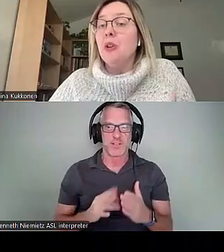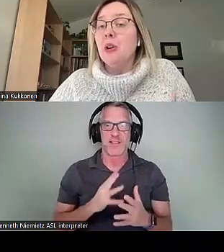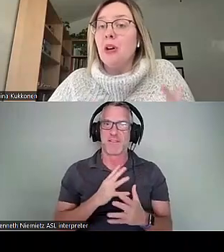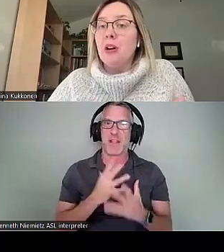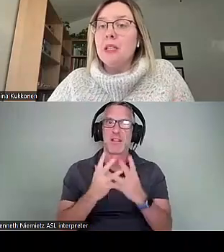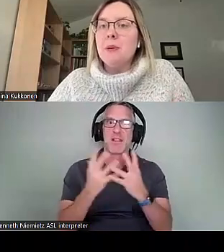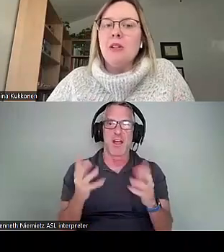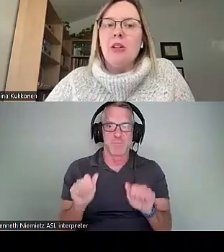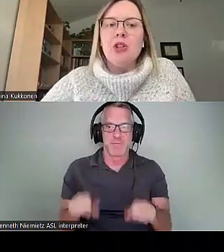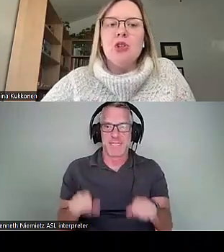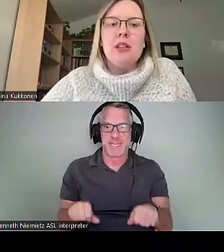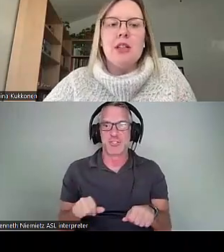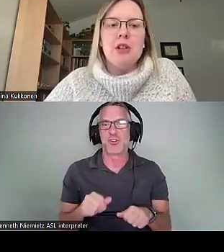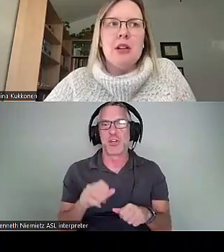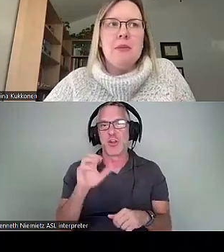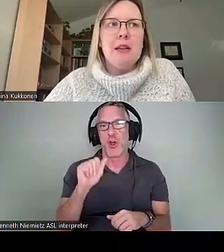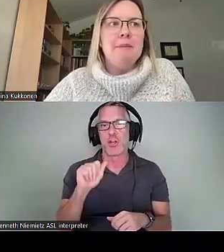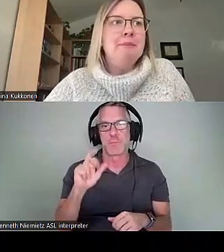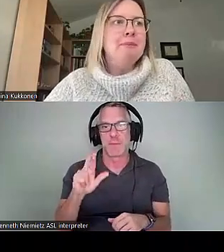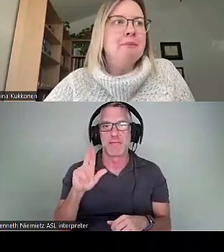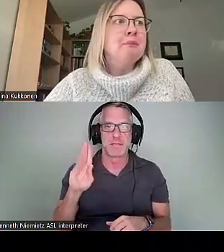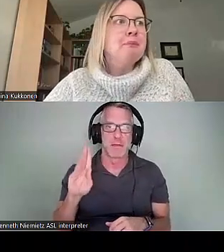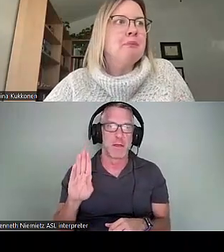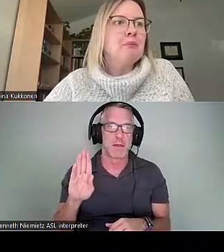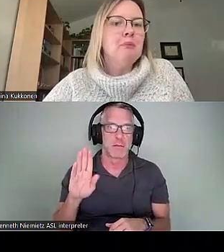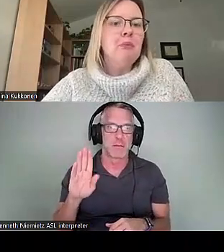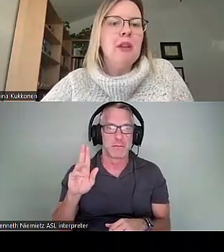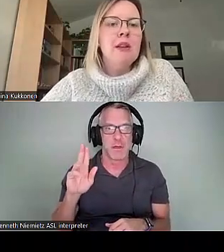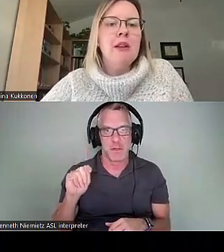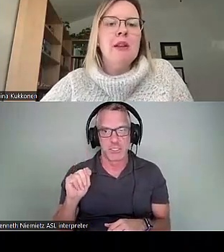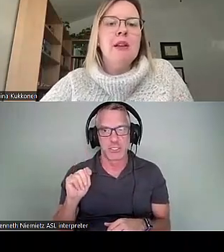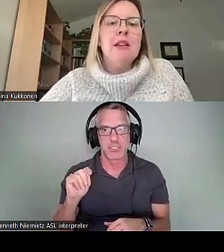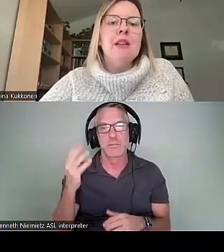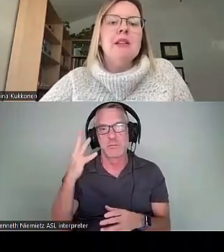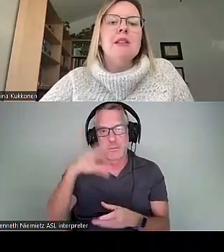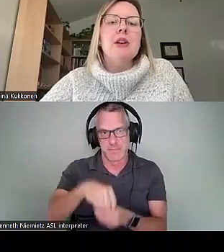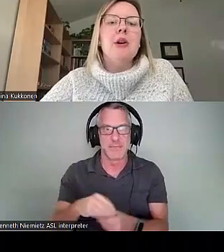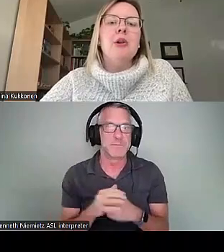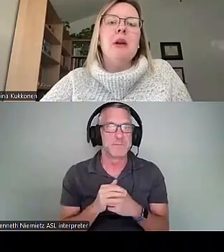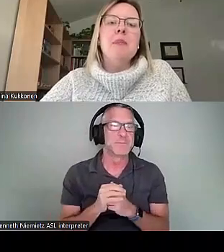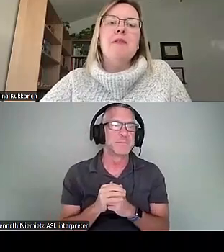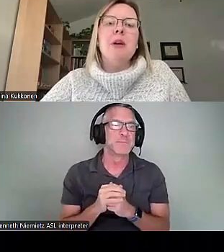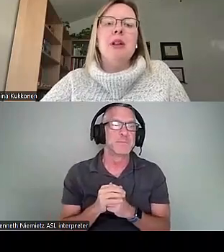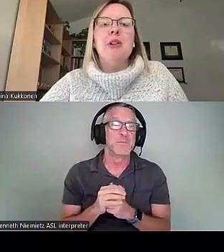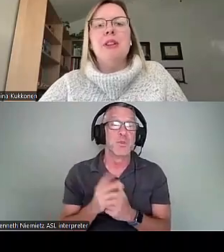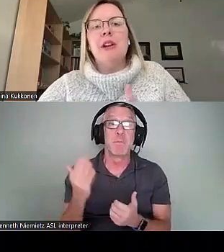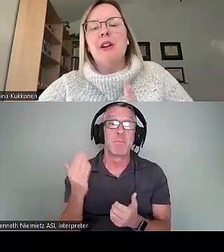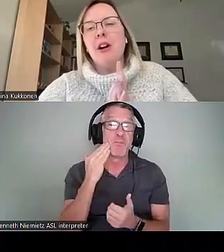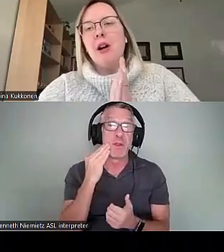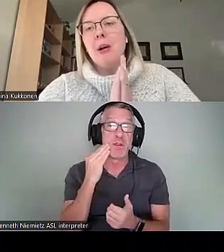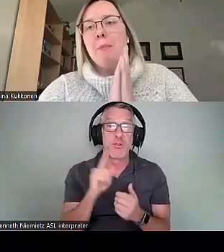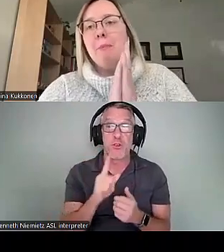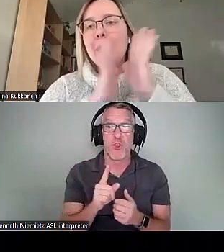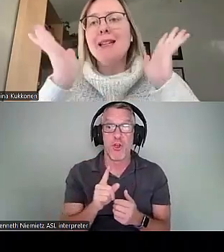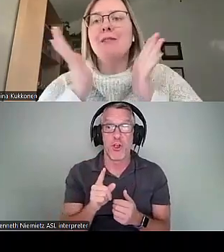and where arts-based knowledge translation comes in. You may be familiar that there are many